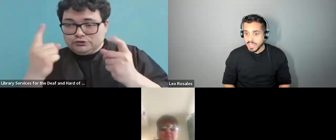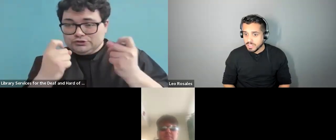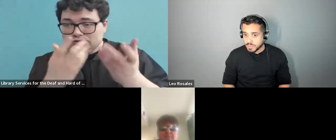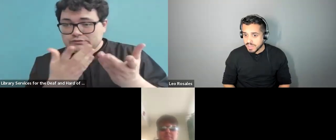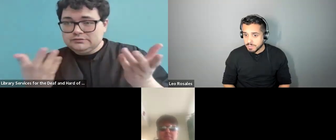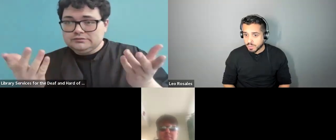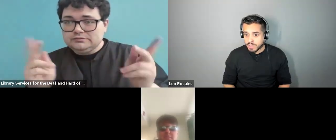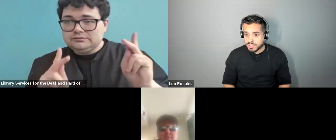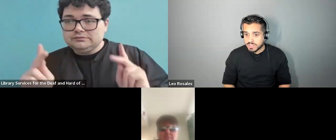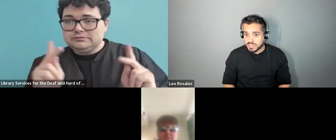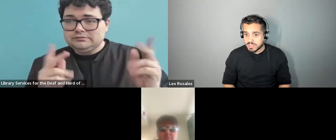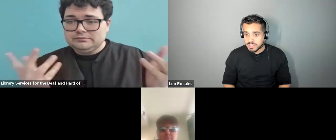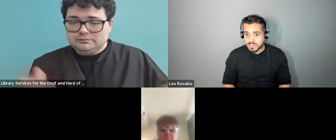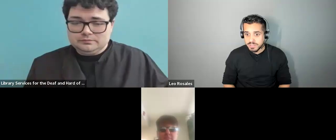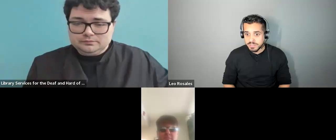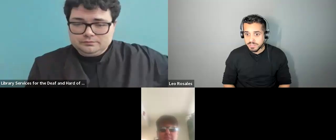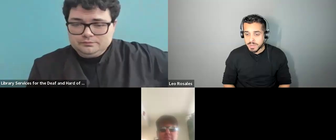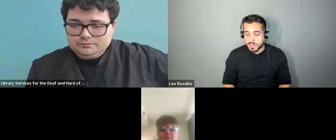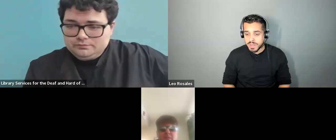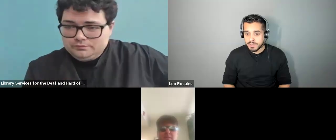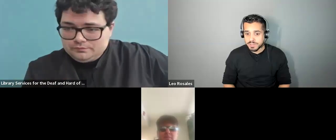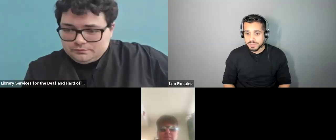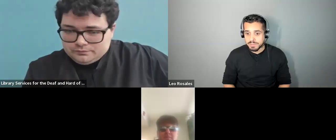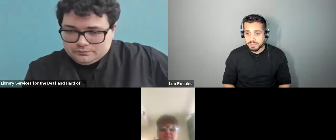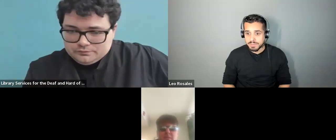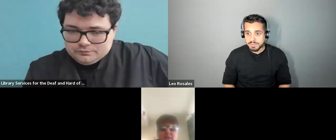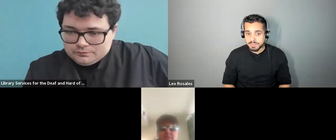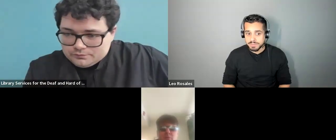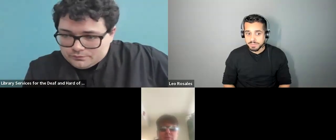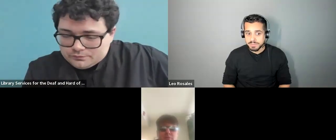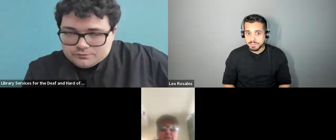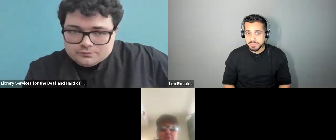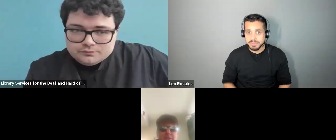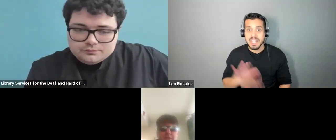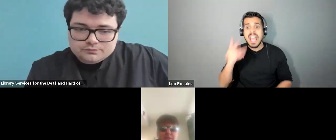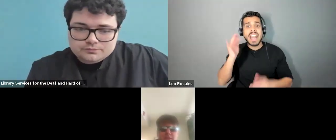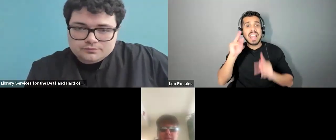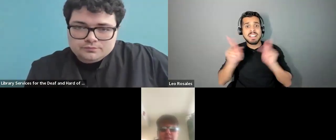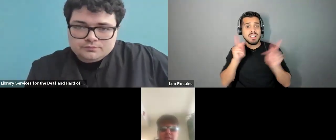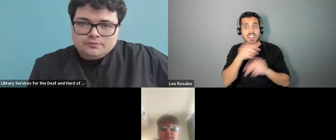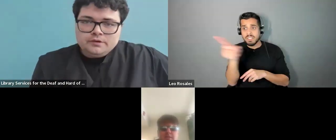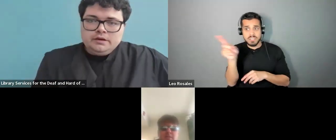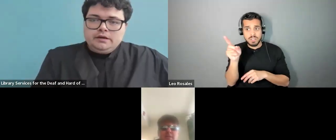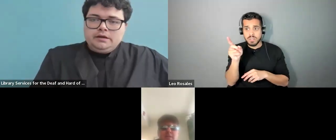Okay, do we have any more questions from anyone else? [Mike] And if folks are interested in, uh...